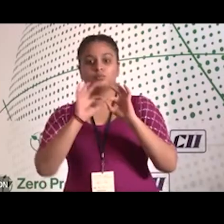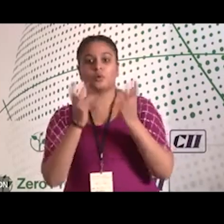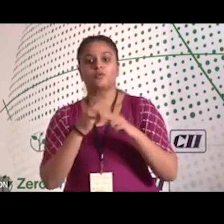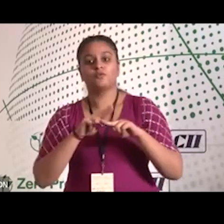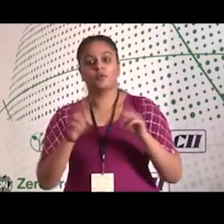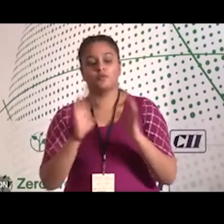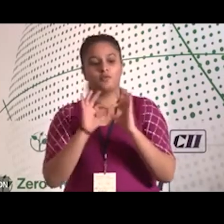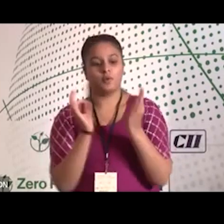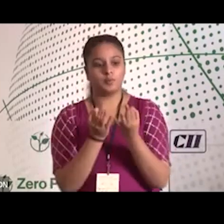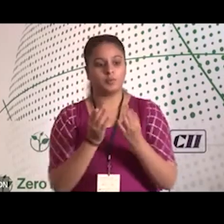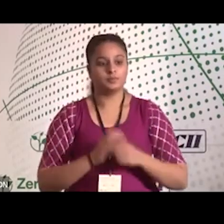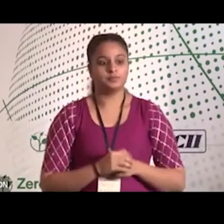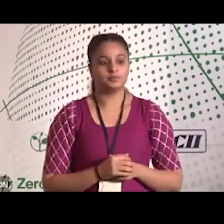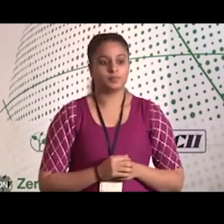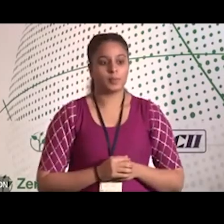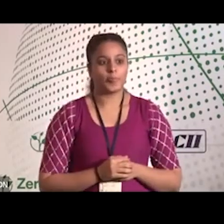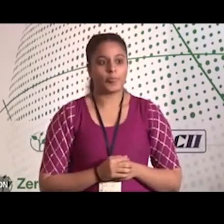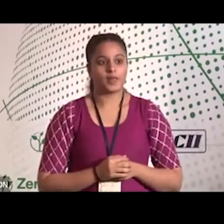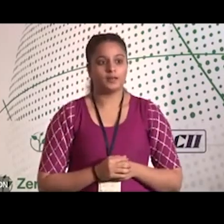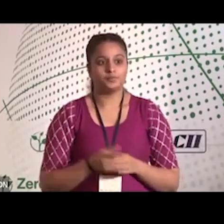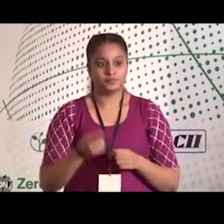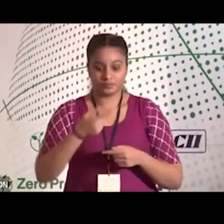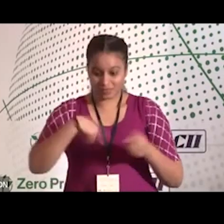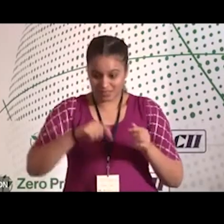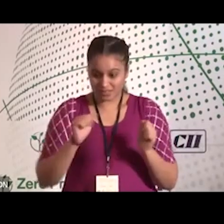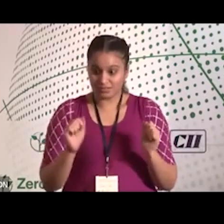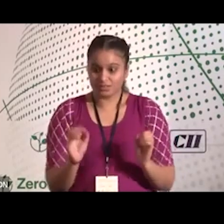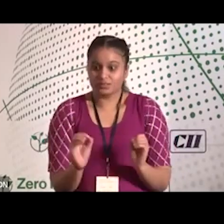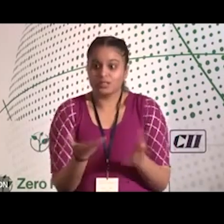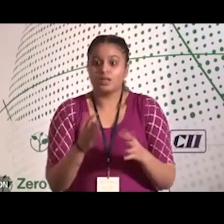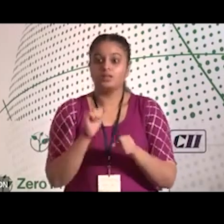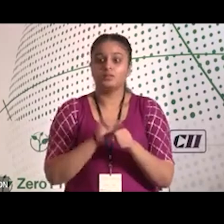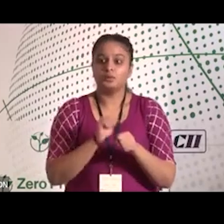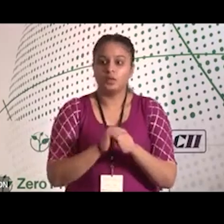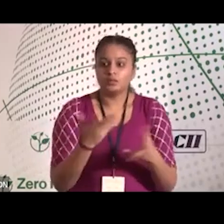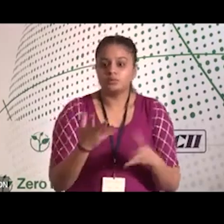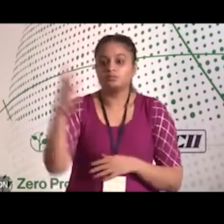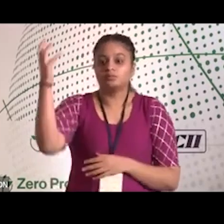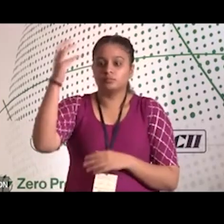So we started working to give them afternoon classes and McKinsey,